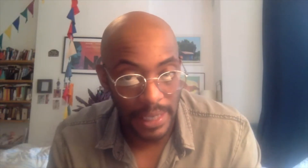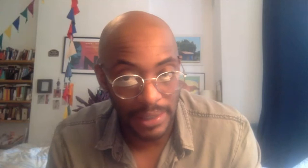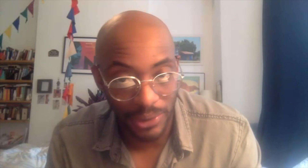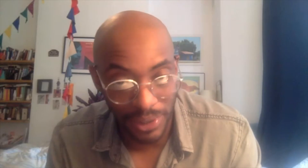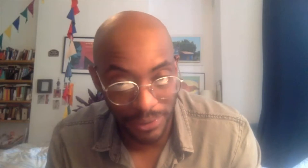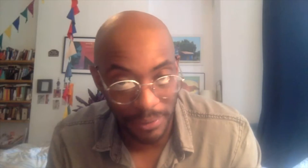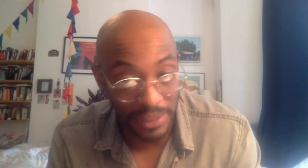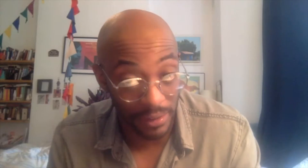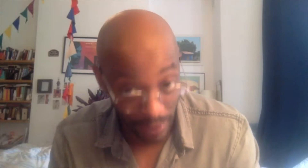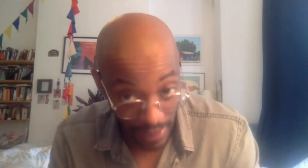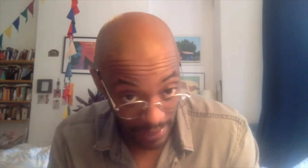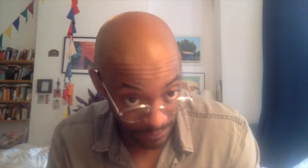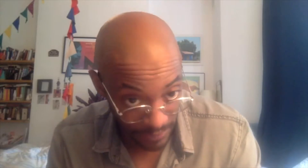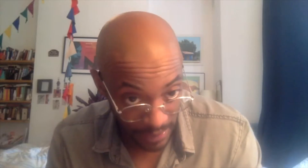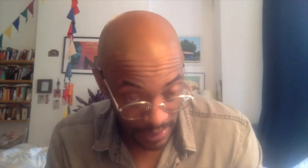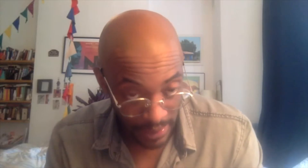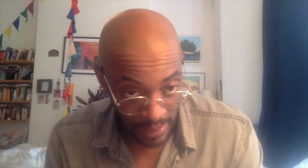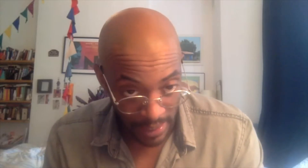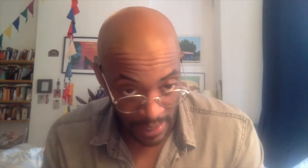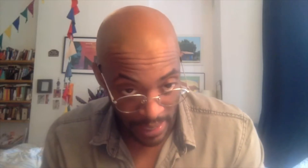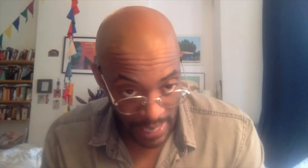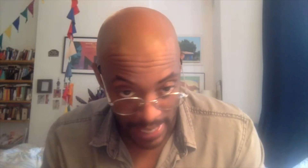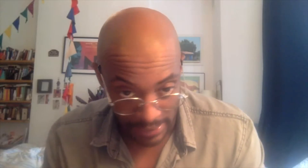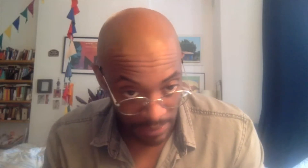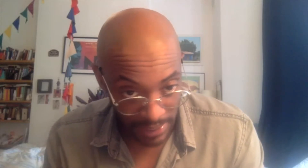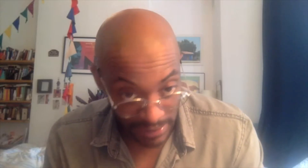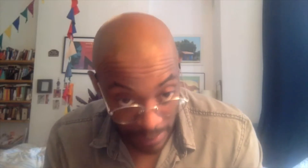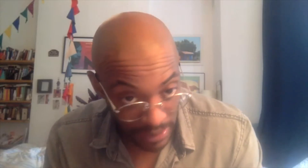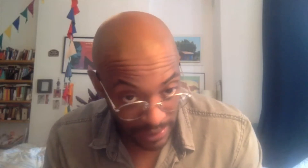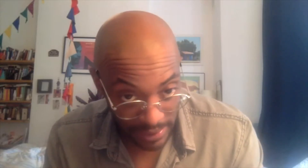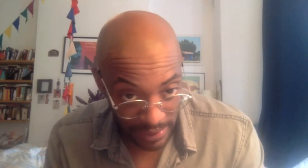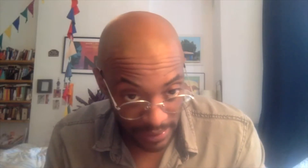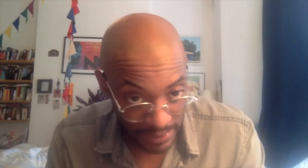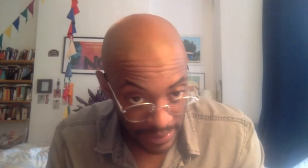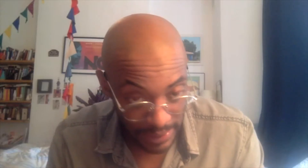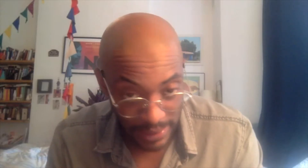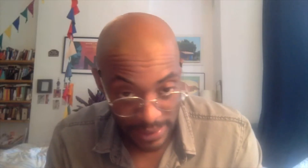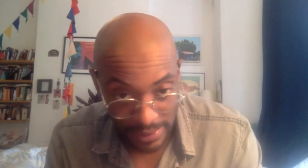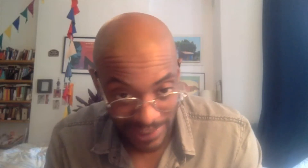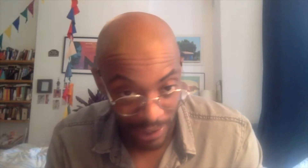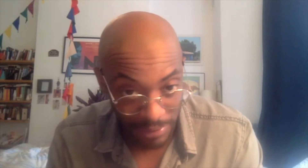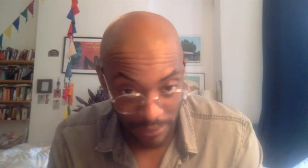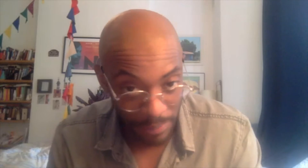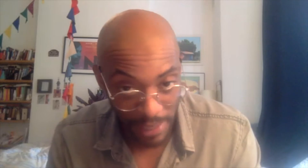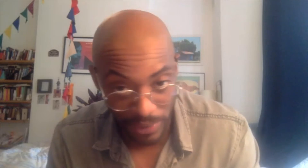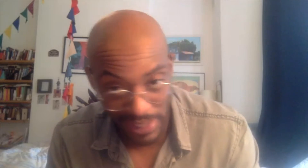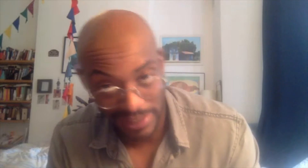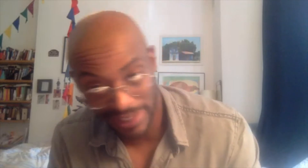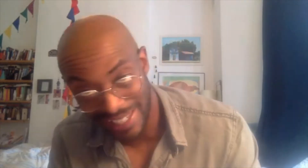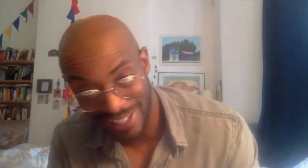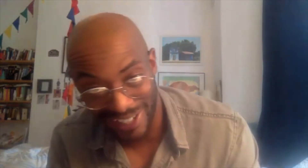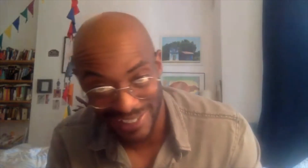And in order for me to thrive - I had to be accepted, and adopt other people's identity cards